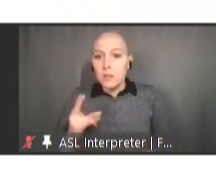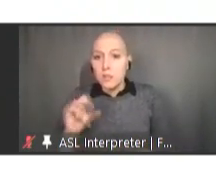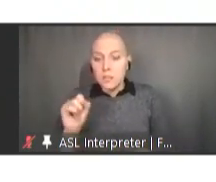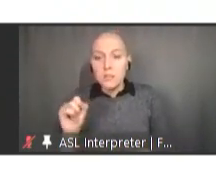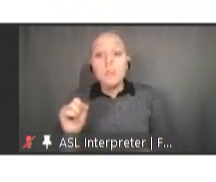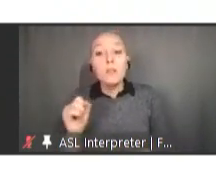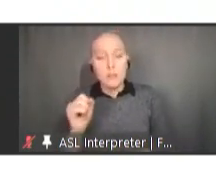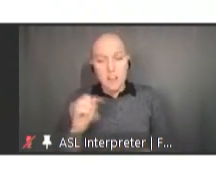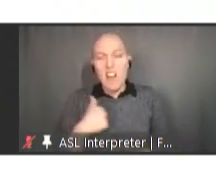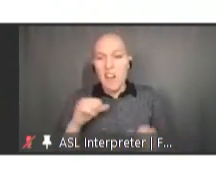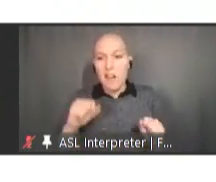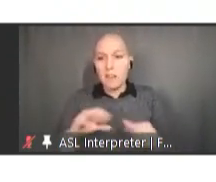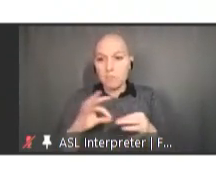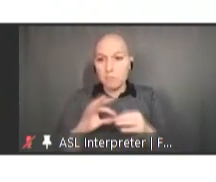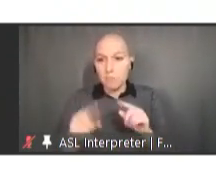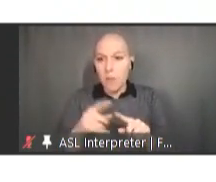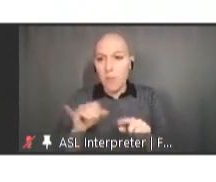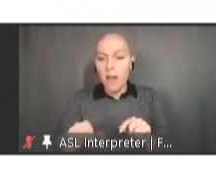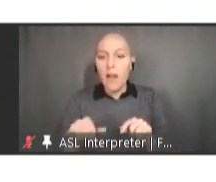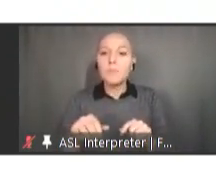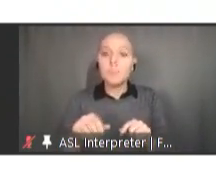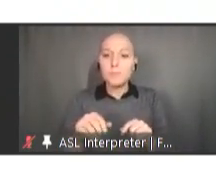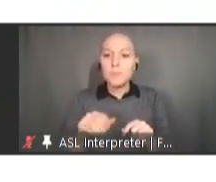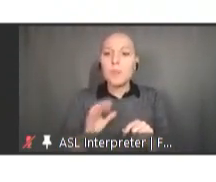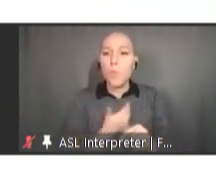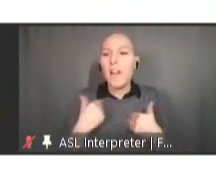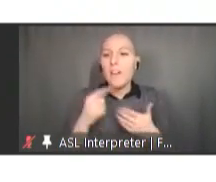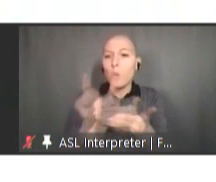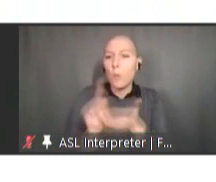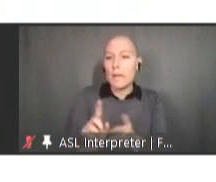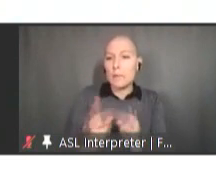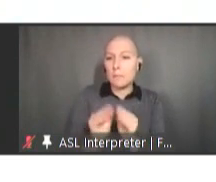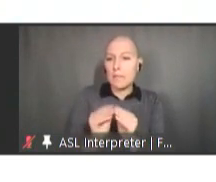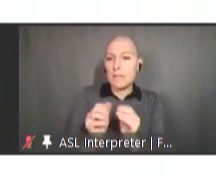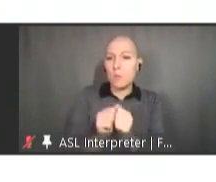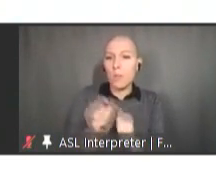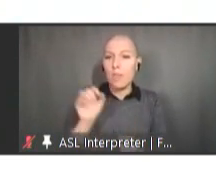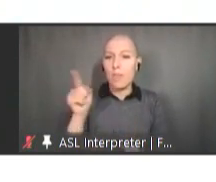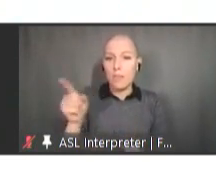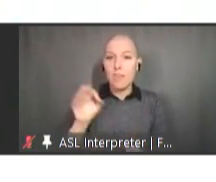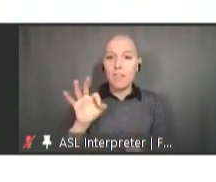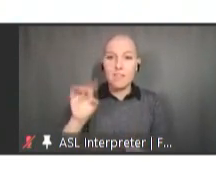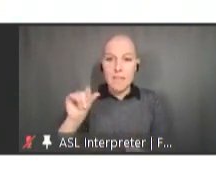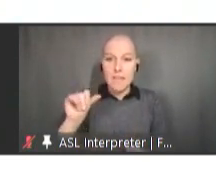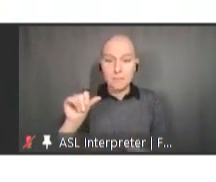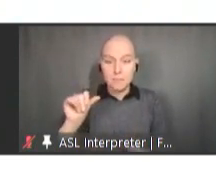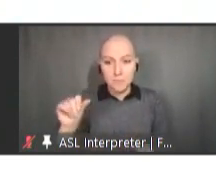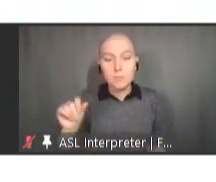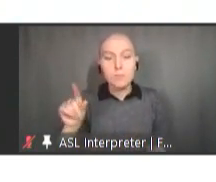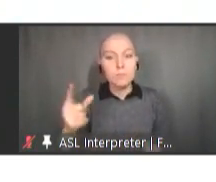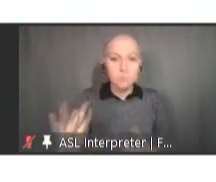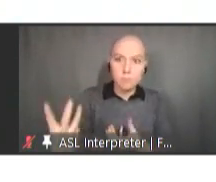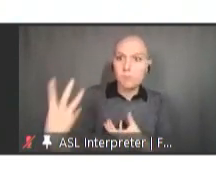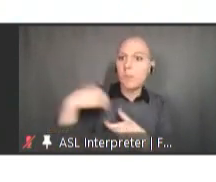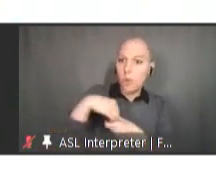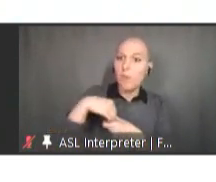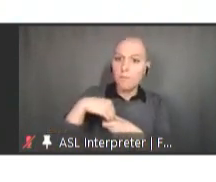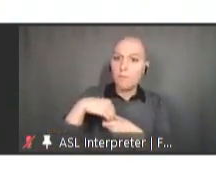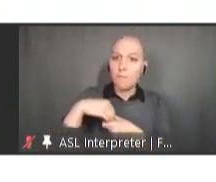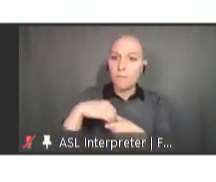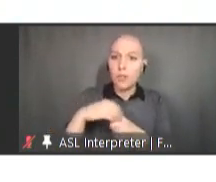meeting with the FDA. The FDA has been very much involved in the studies that we've conducted,